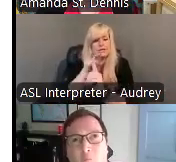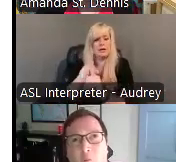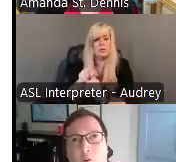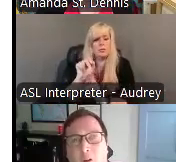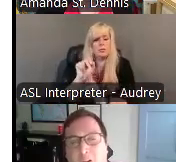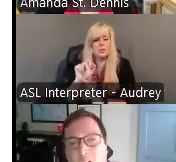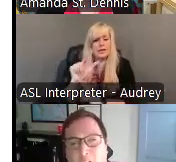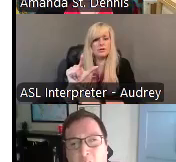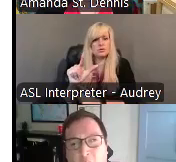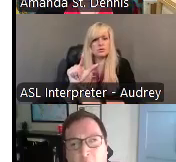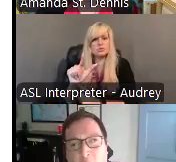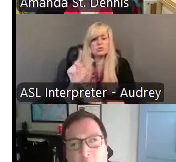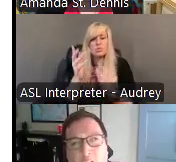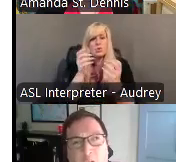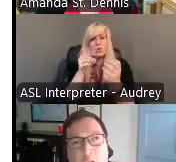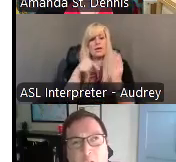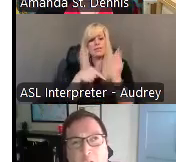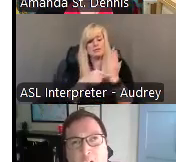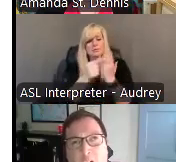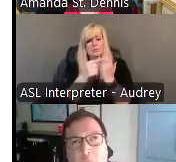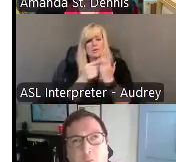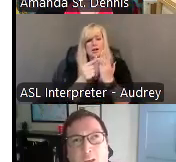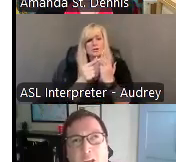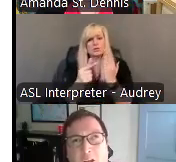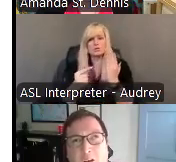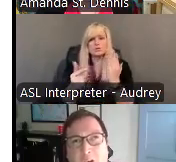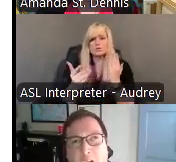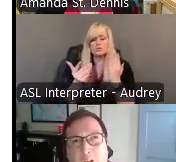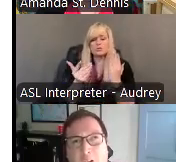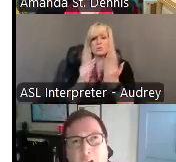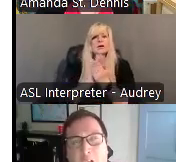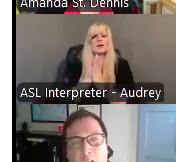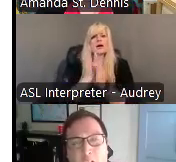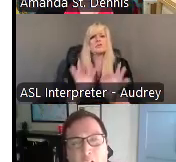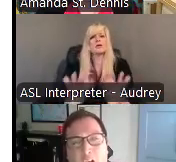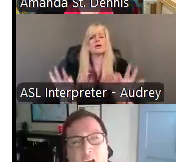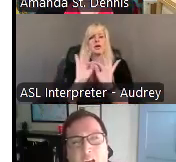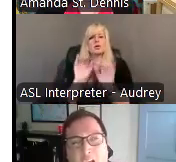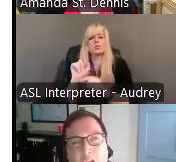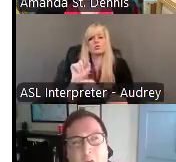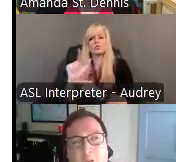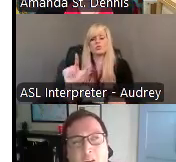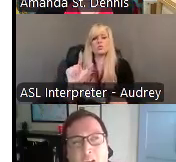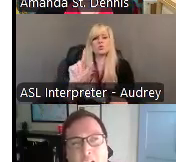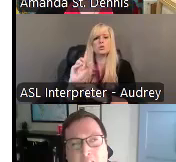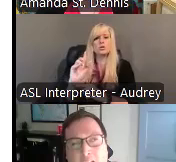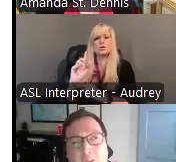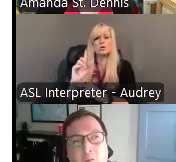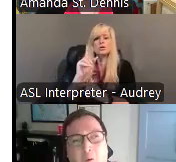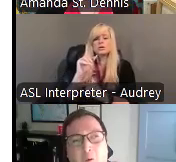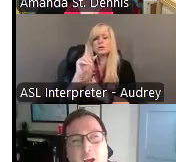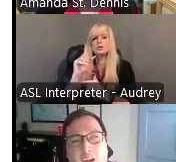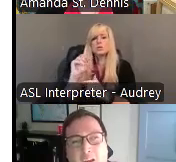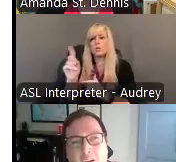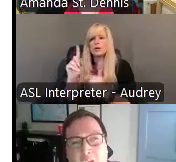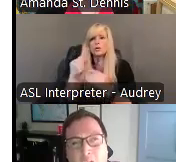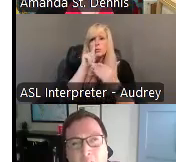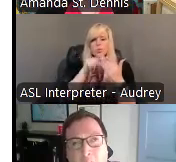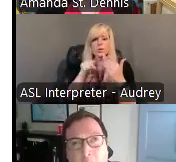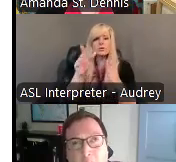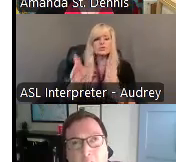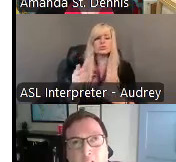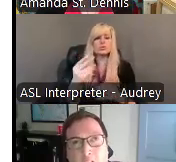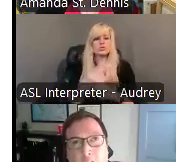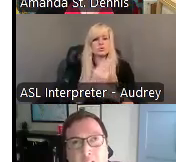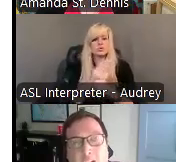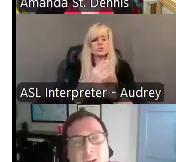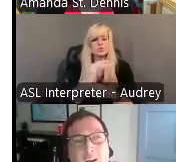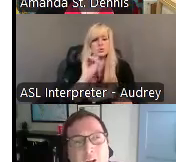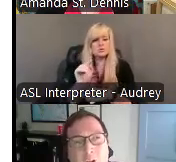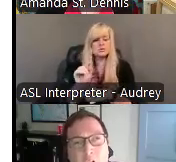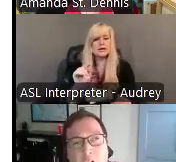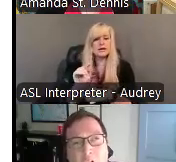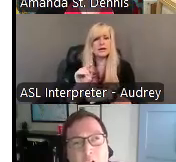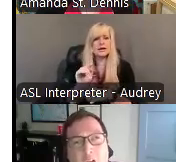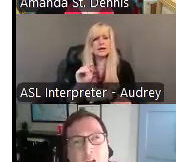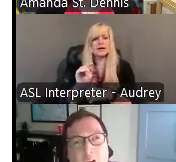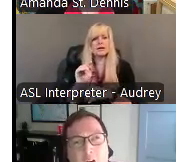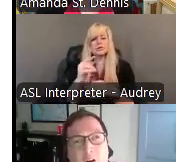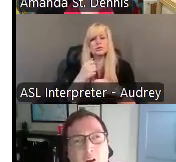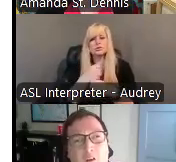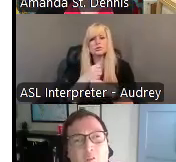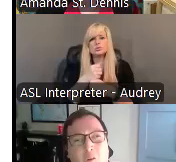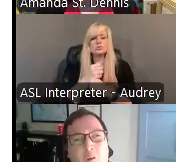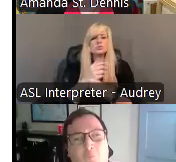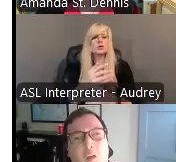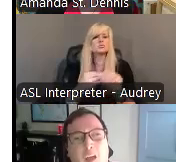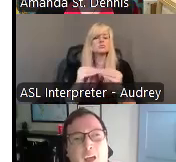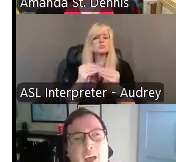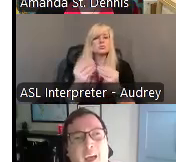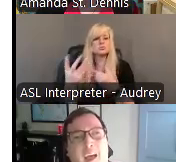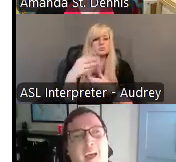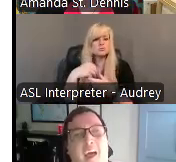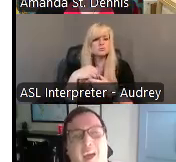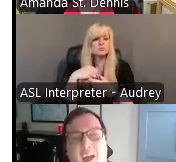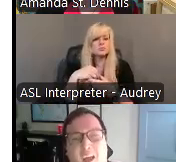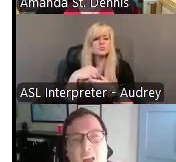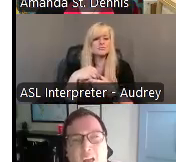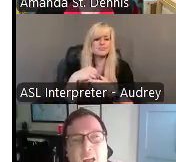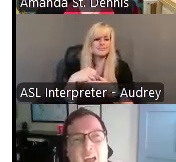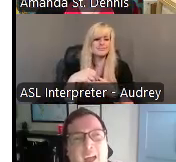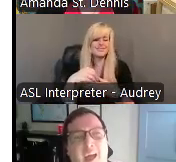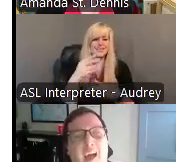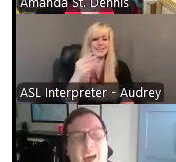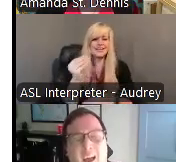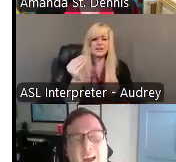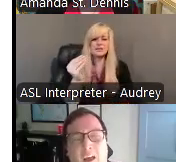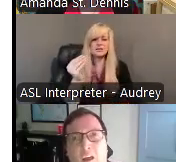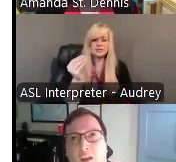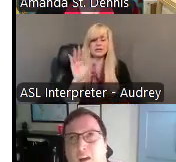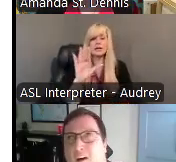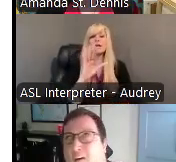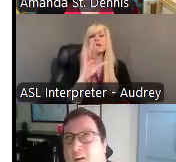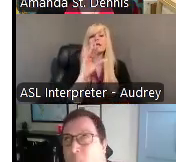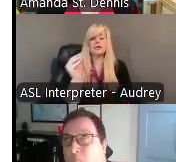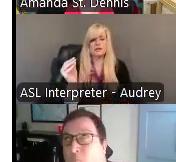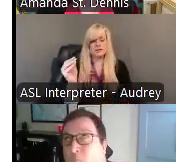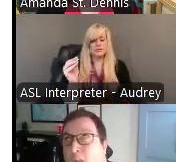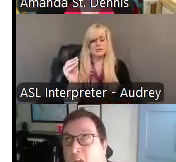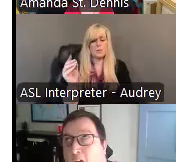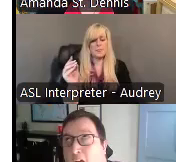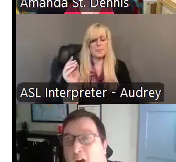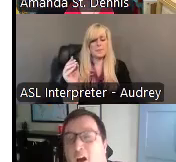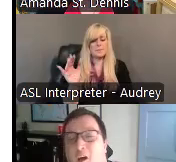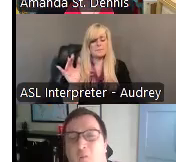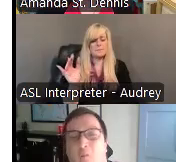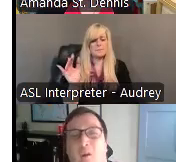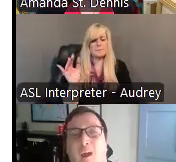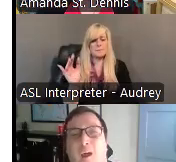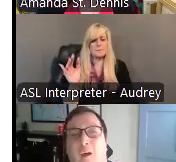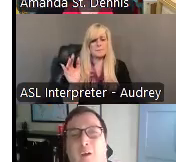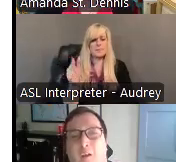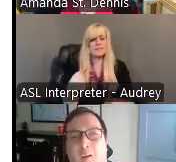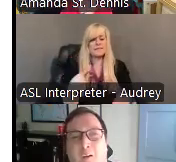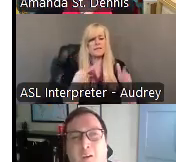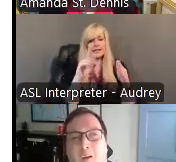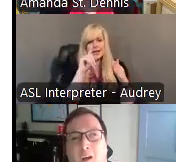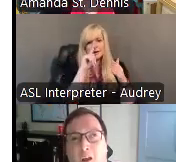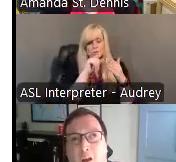important to researchers to actually use and can learn from. And let me tell you, there are